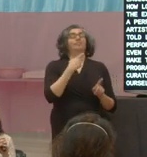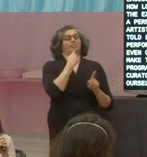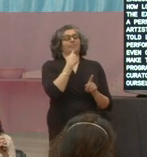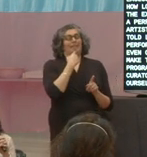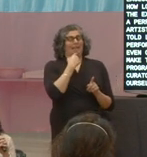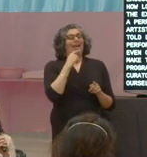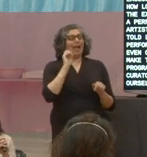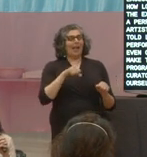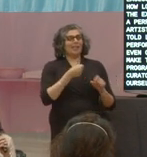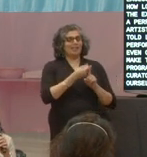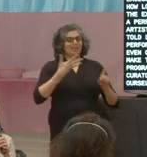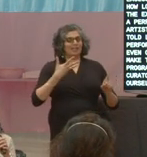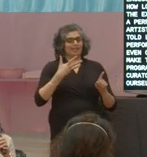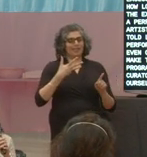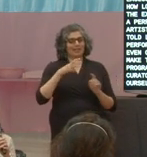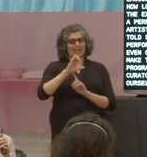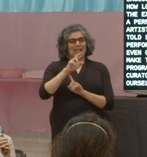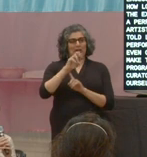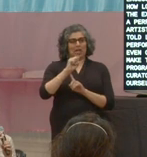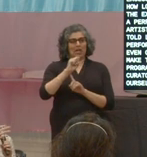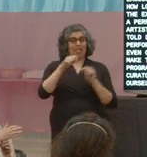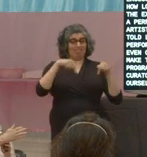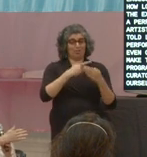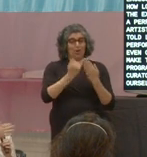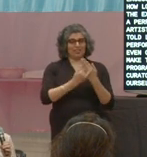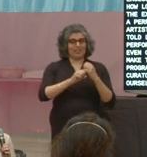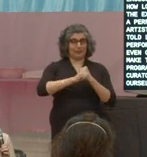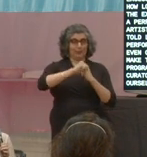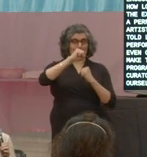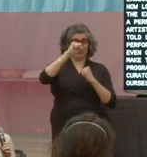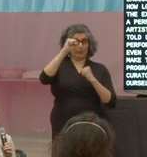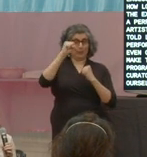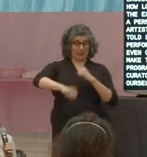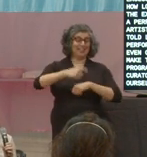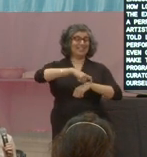this project by virtue of its extended timeline, you know, we